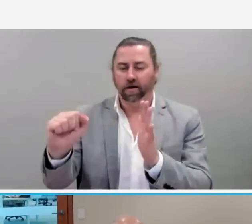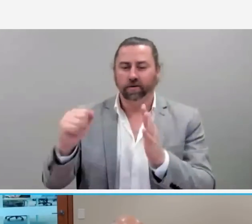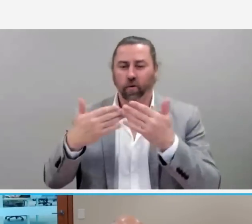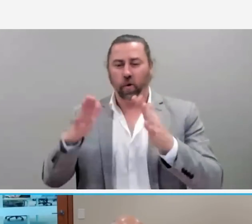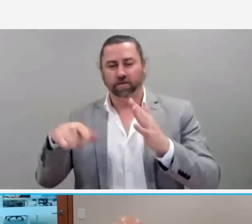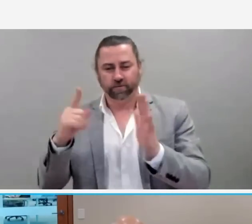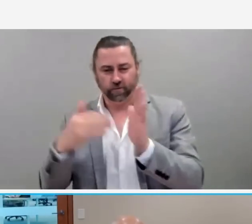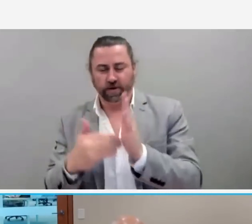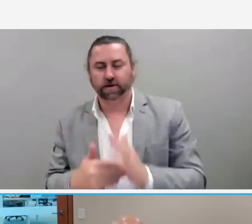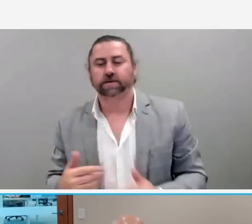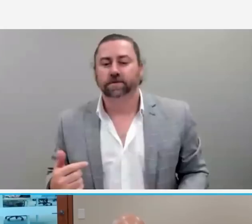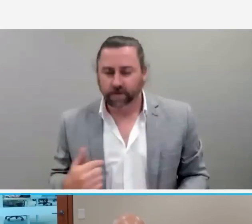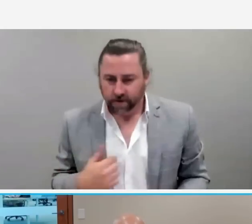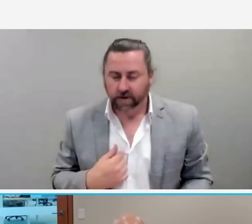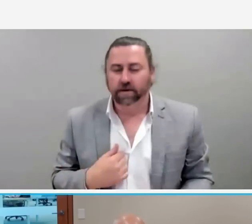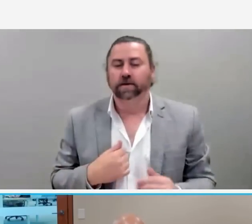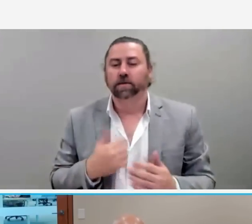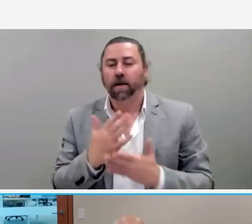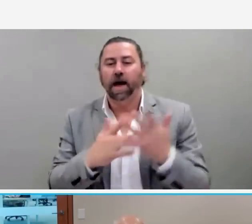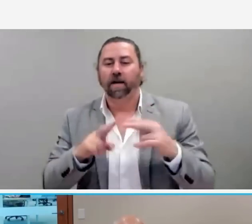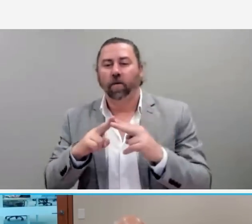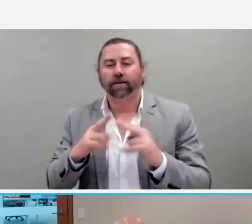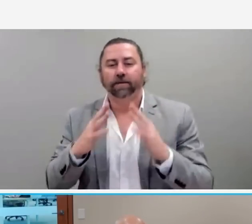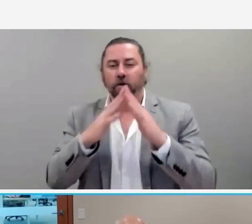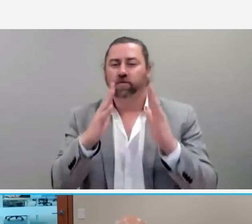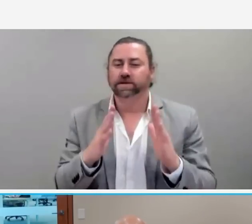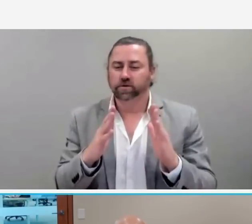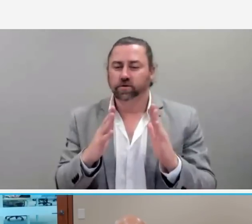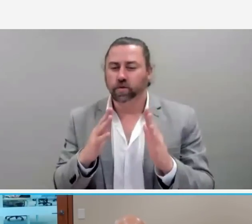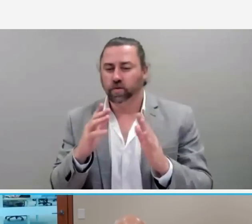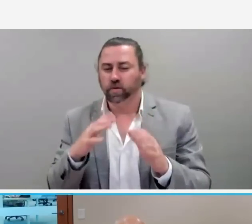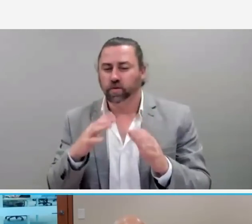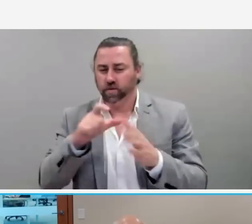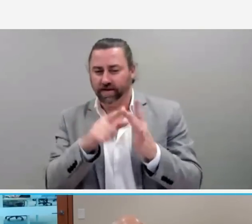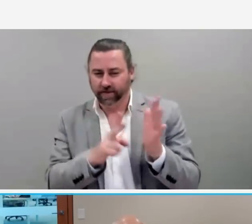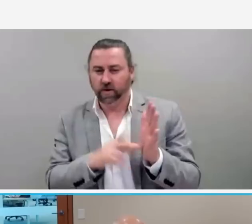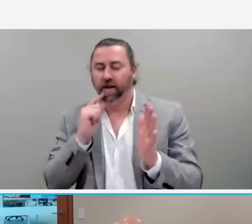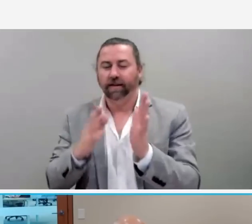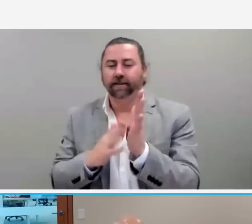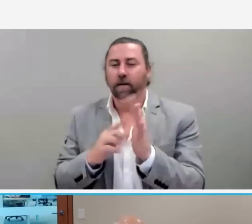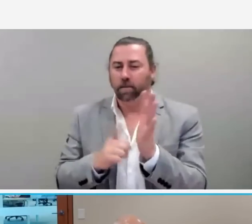I'm Nick Hartland from the Home and Residential Division. I'll be joined today by Mel Metz from the Legislative